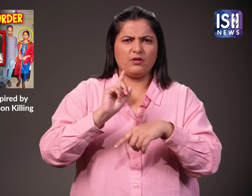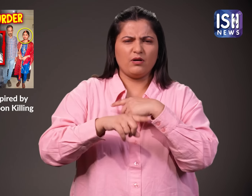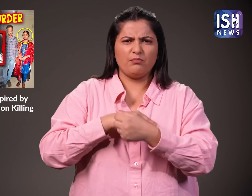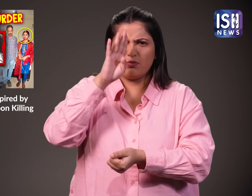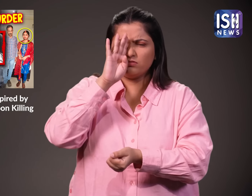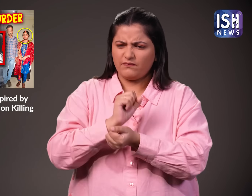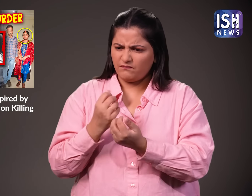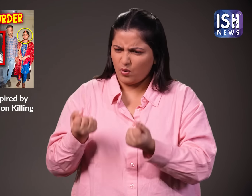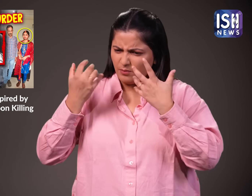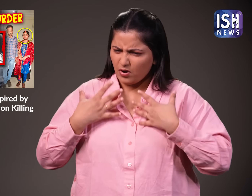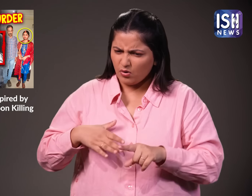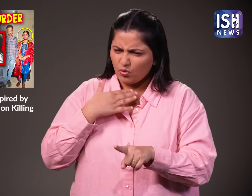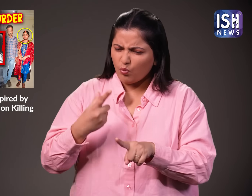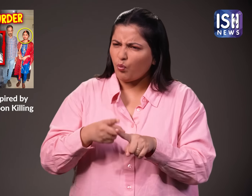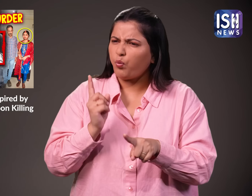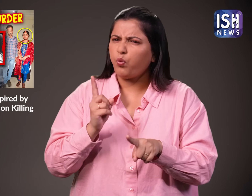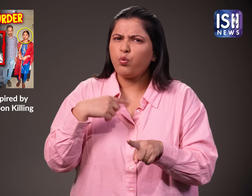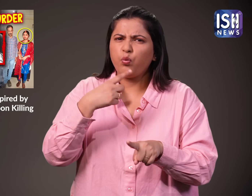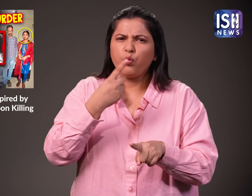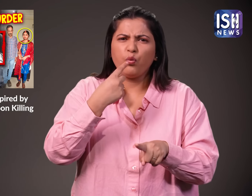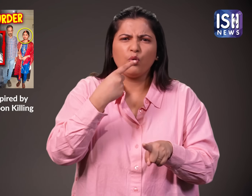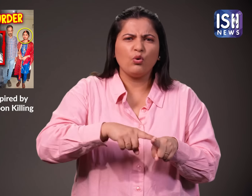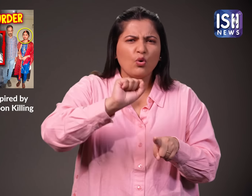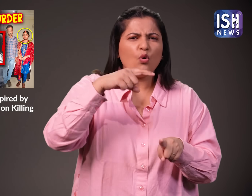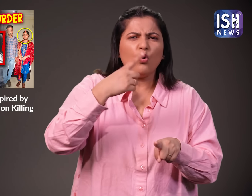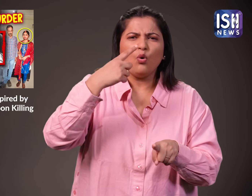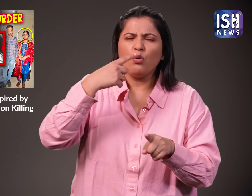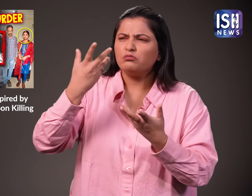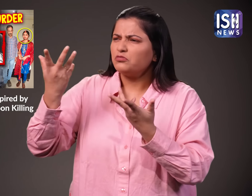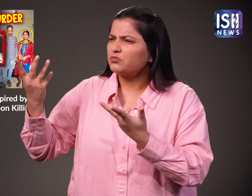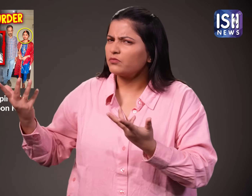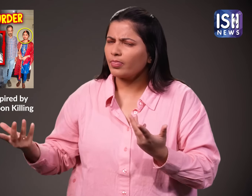On 6th June, police found the unclaimed body.